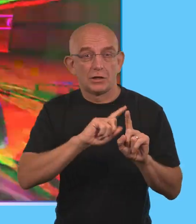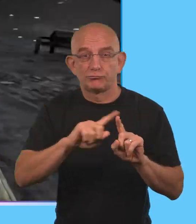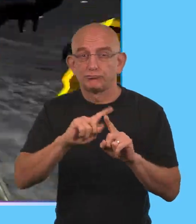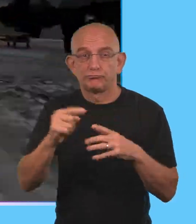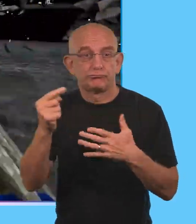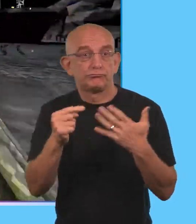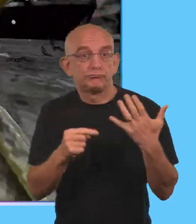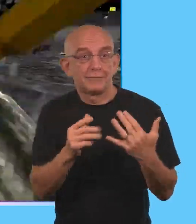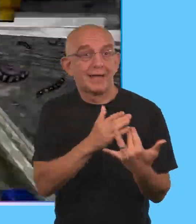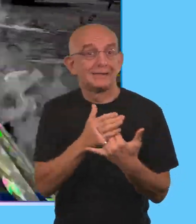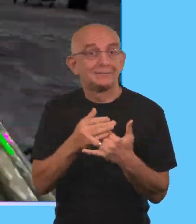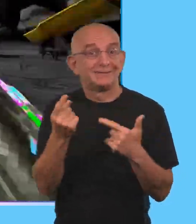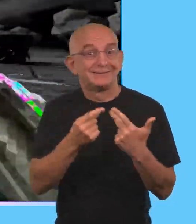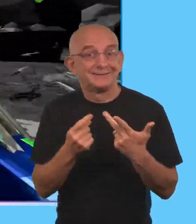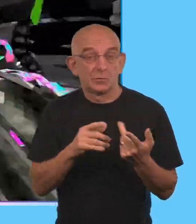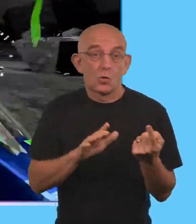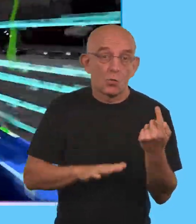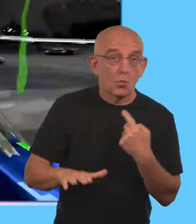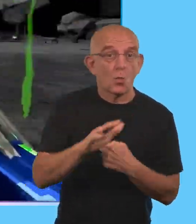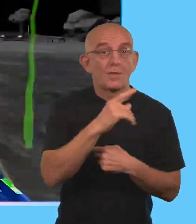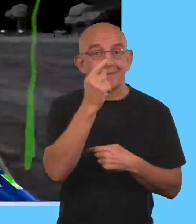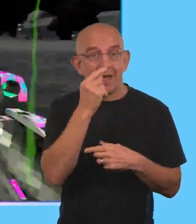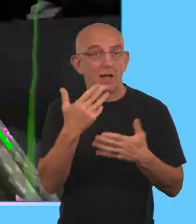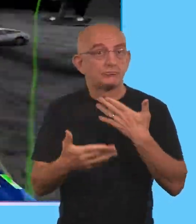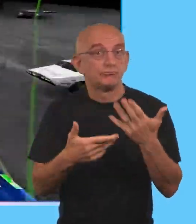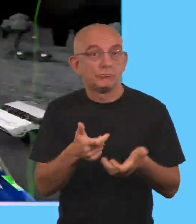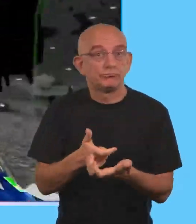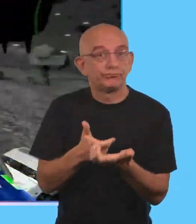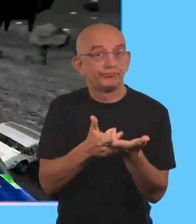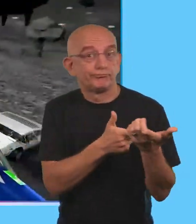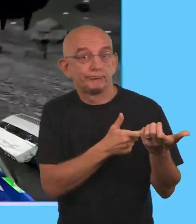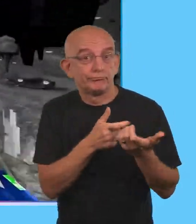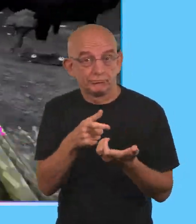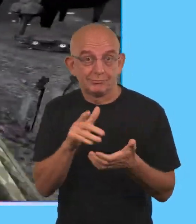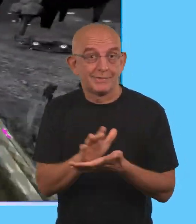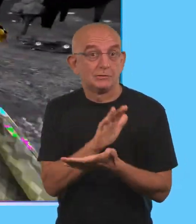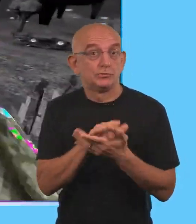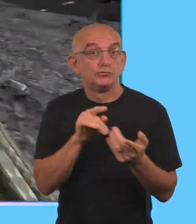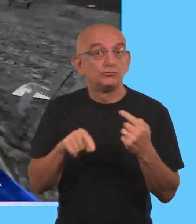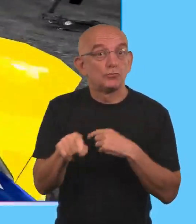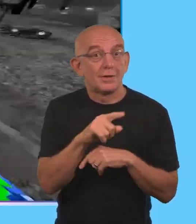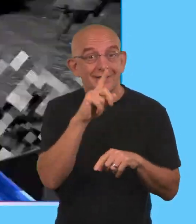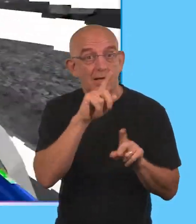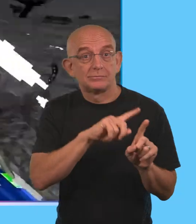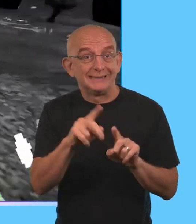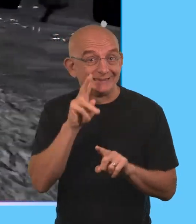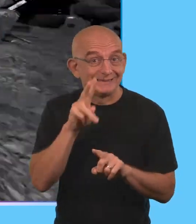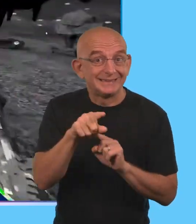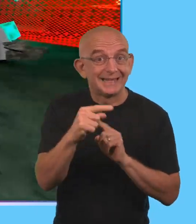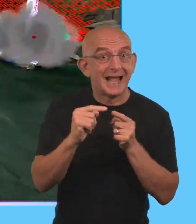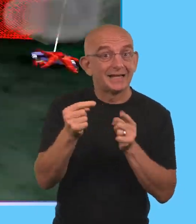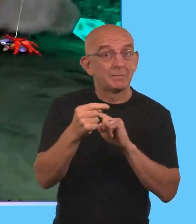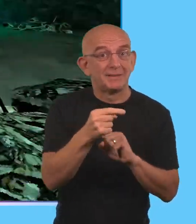The team at Half Sunk Games provides a series of accessibility features so that everyone may be able to play and enjoy the game.